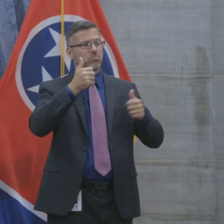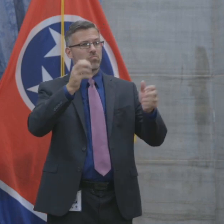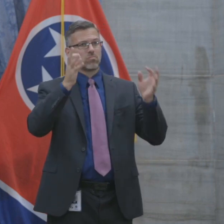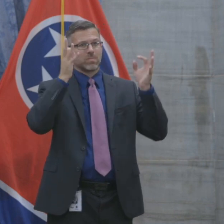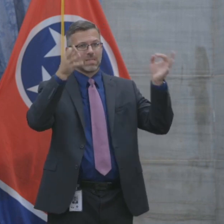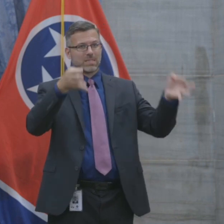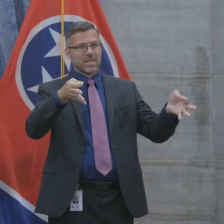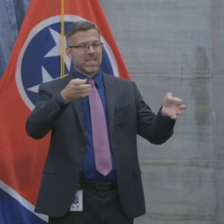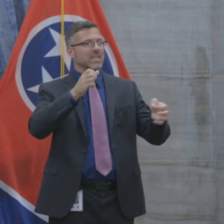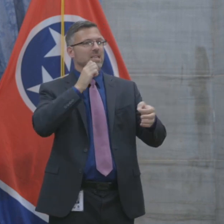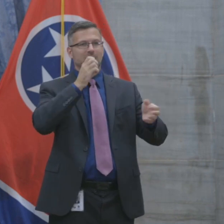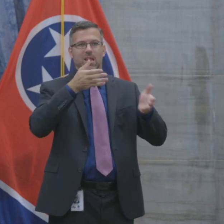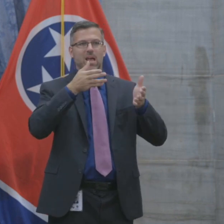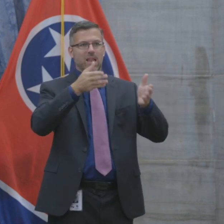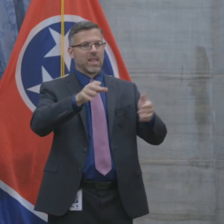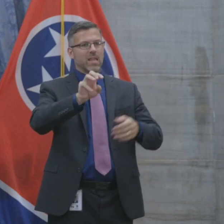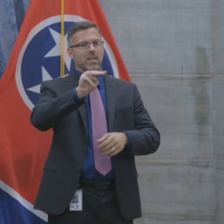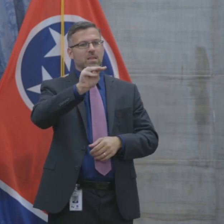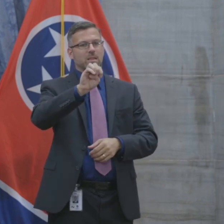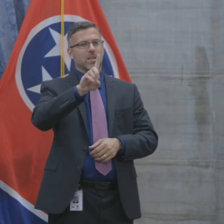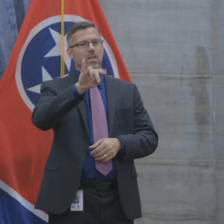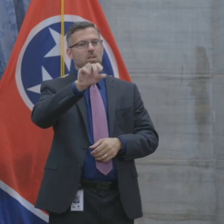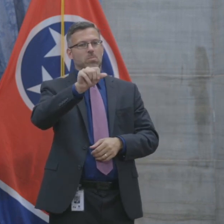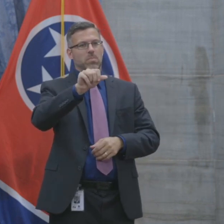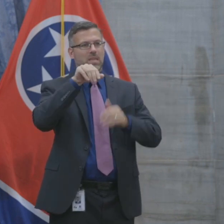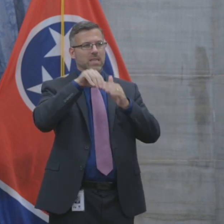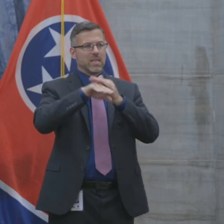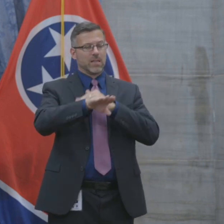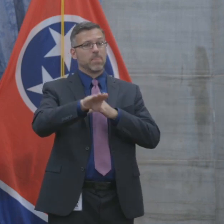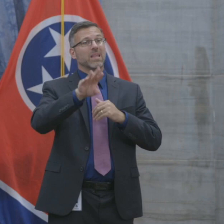children that are enrolled there are safe and that means